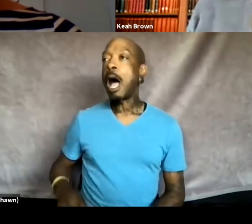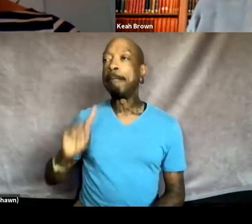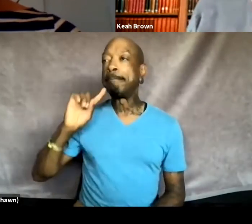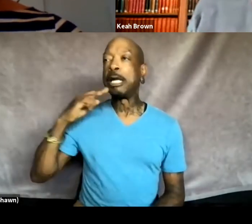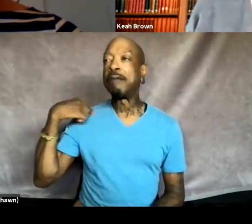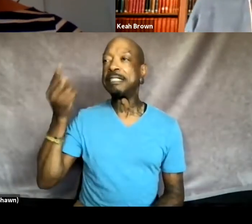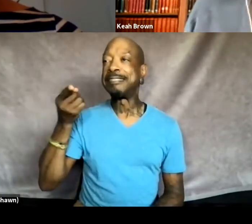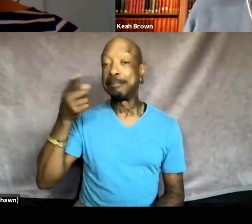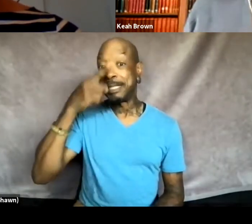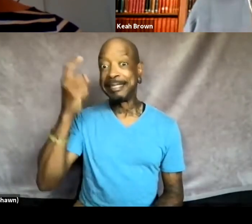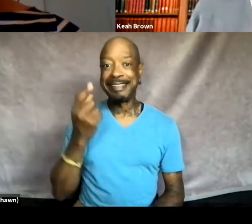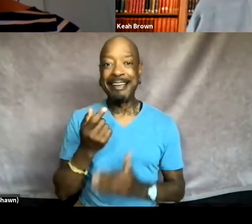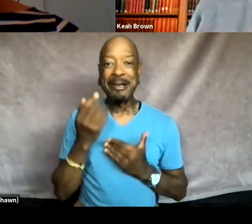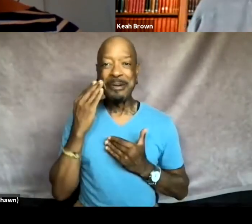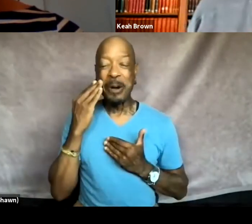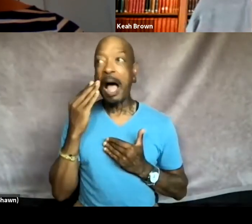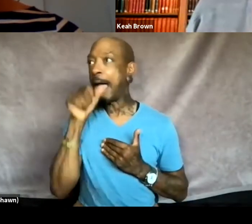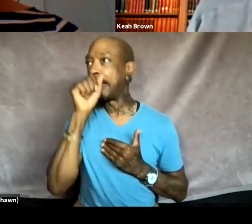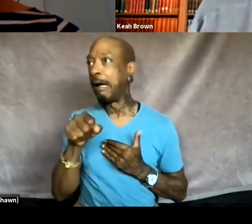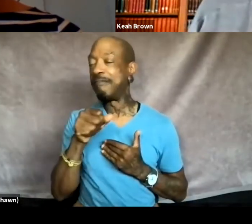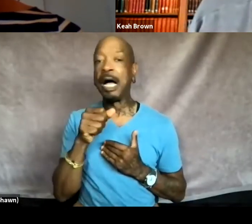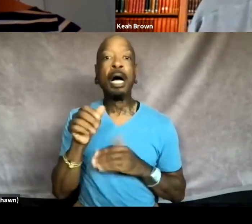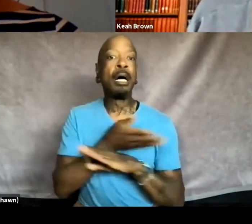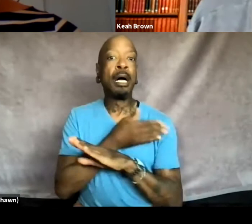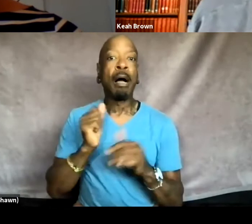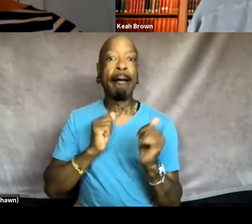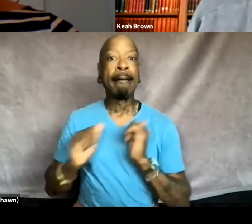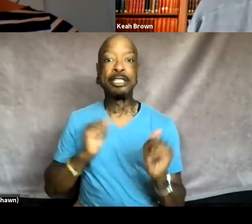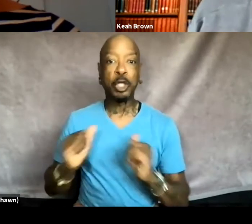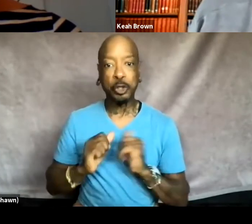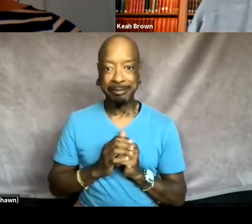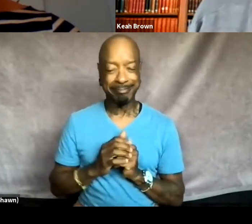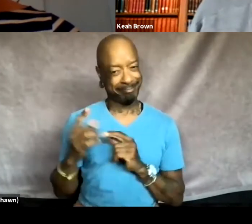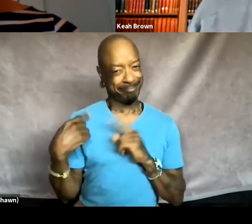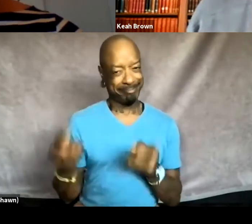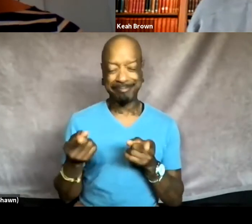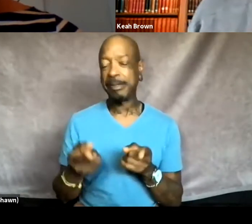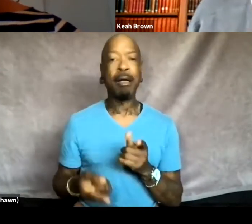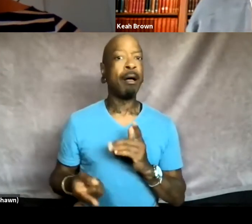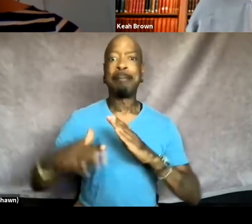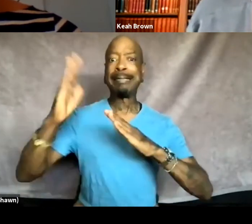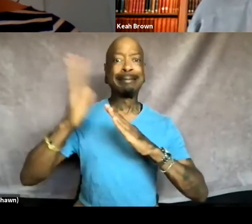me I love a concert concert or the thing that I liked miss the most the very last concert that I saw before.